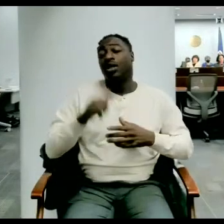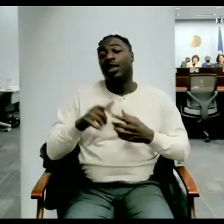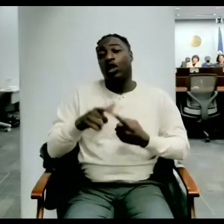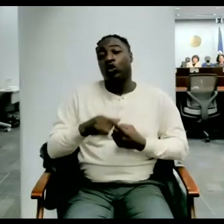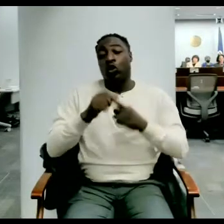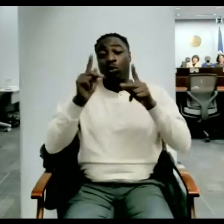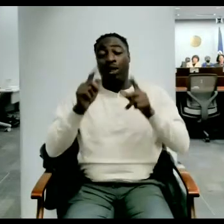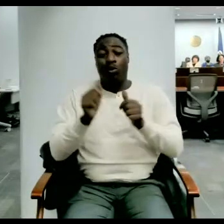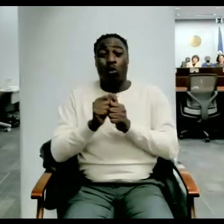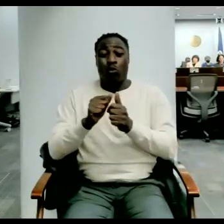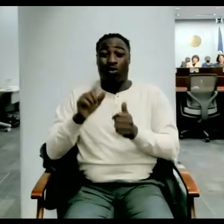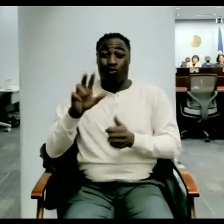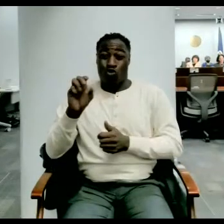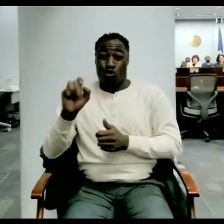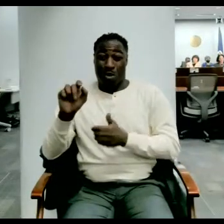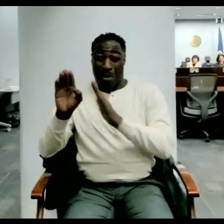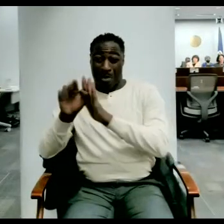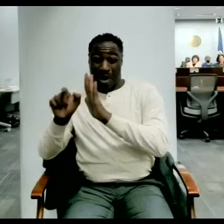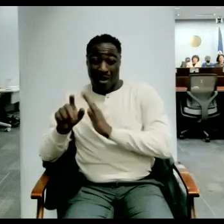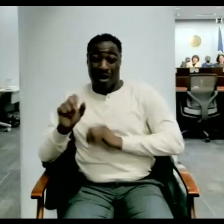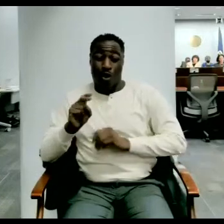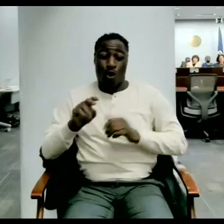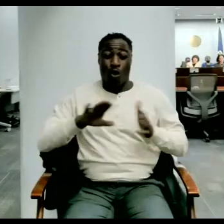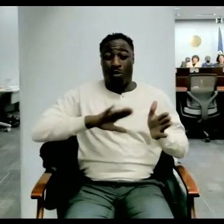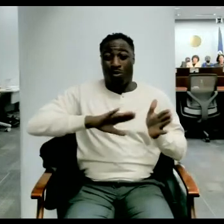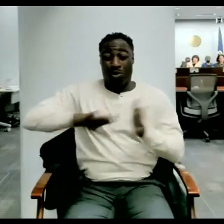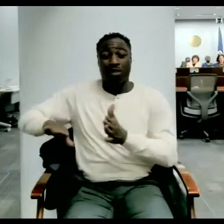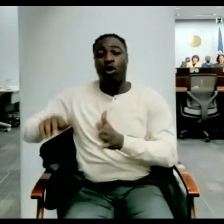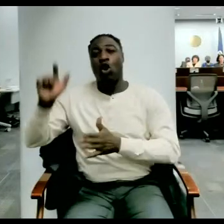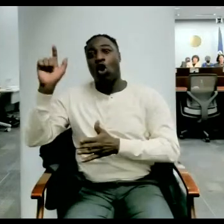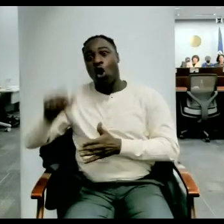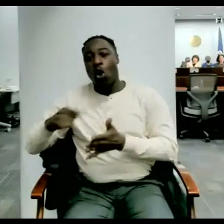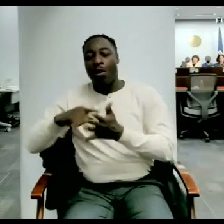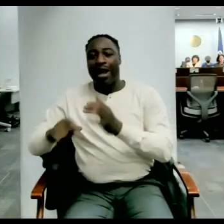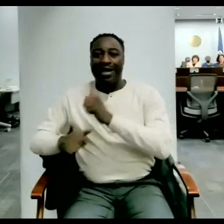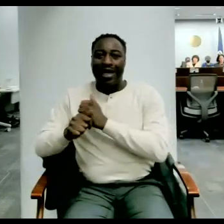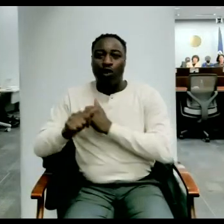people with records or push them into low paying dangerous and unstable jobs